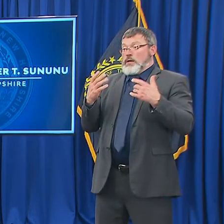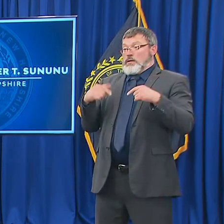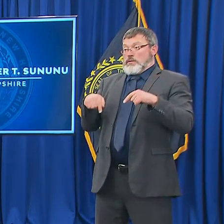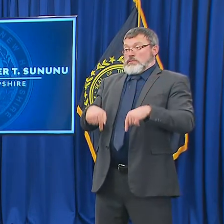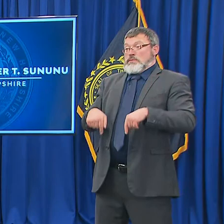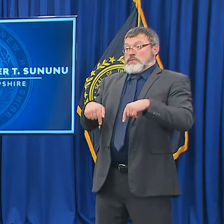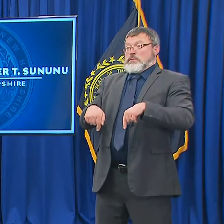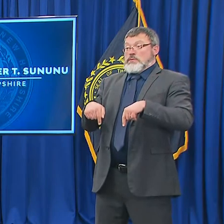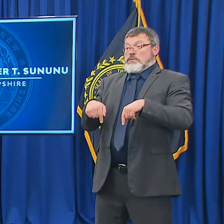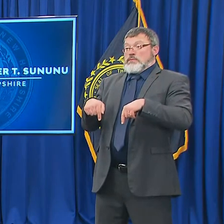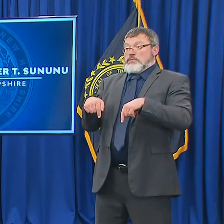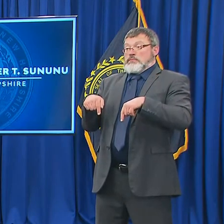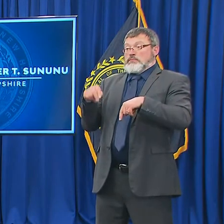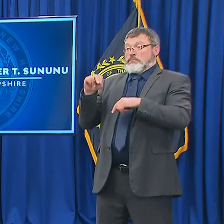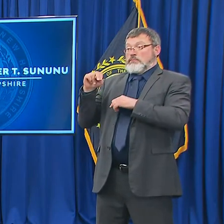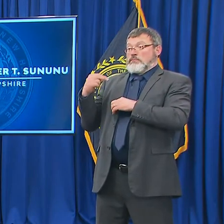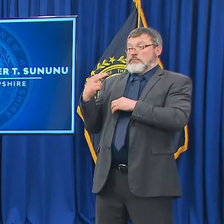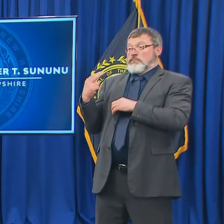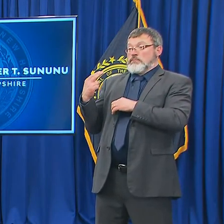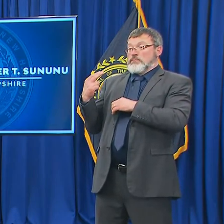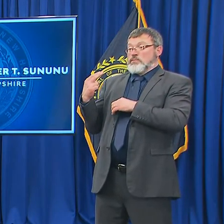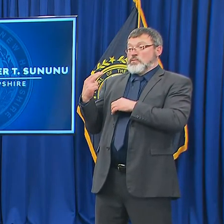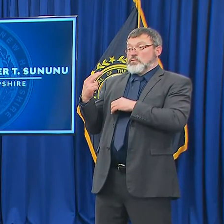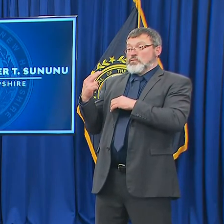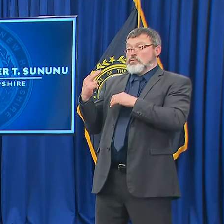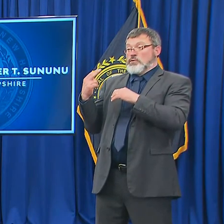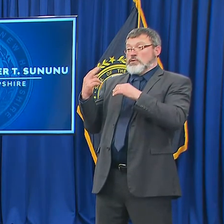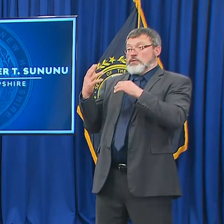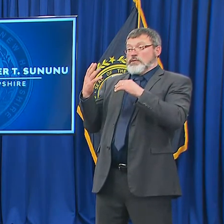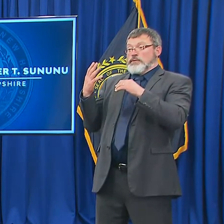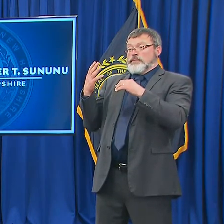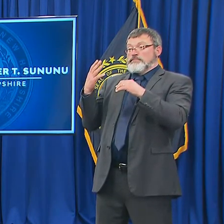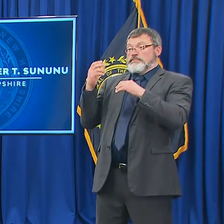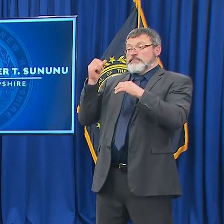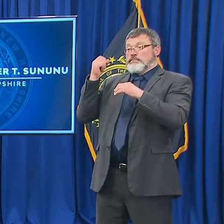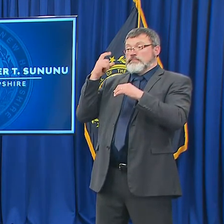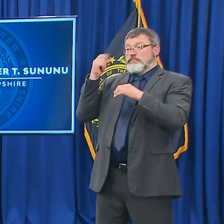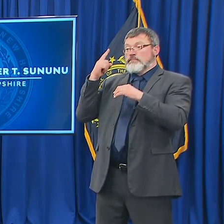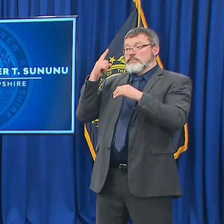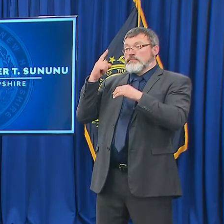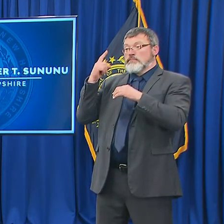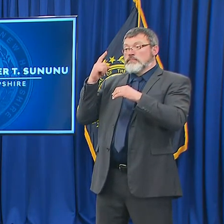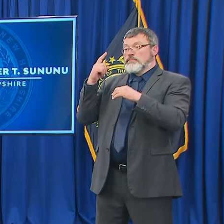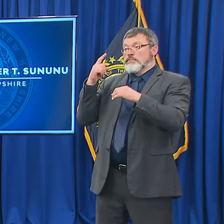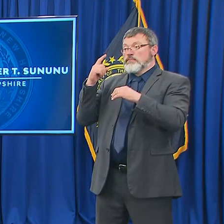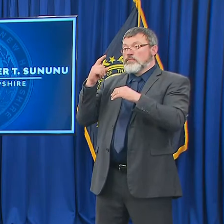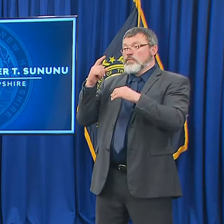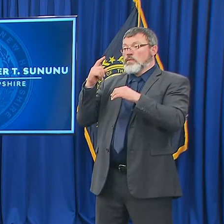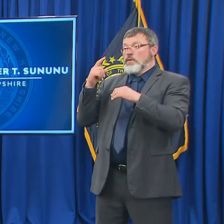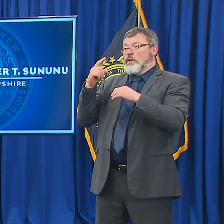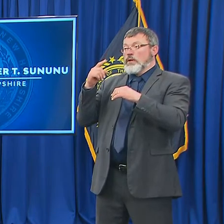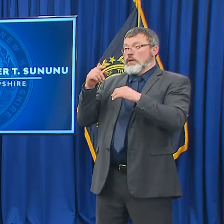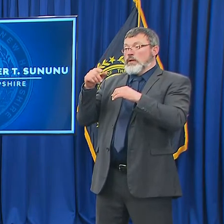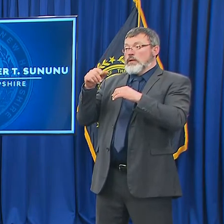You know there's been 30 or 40 50 kids each day that have been part of the positive test results that